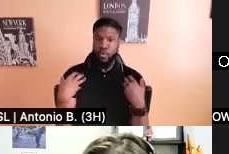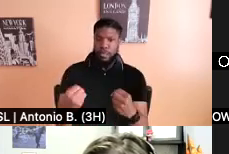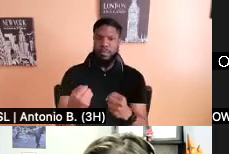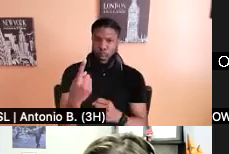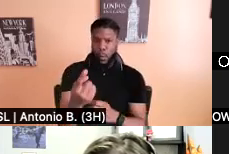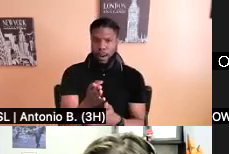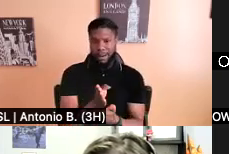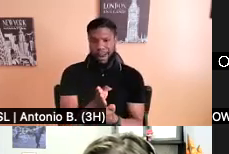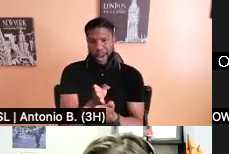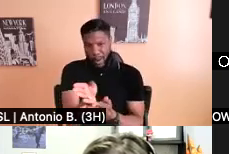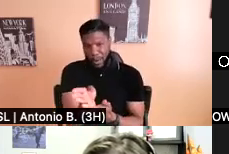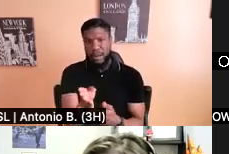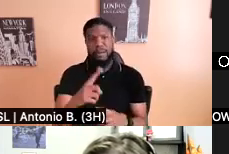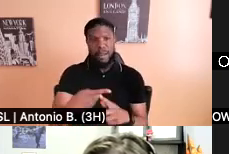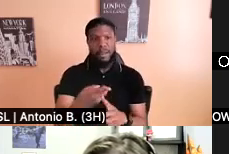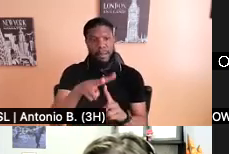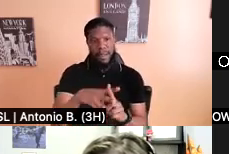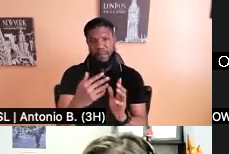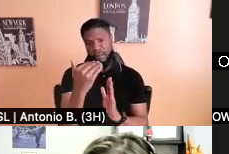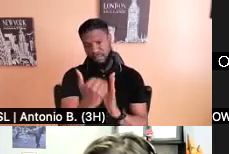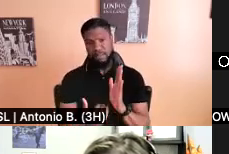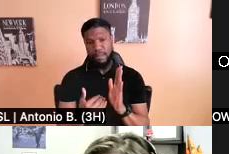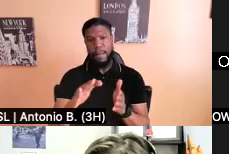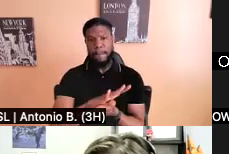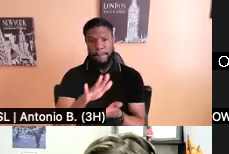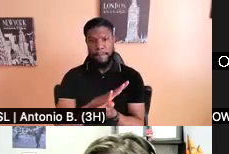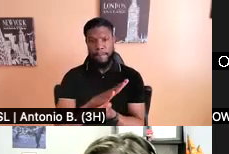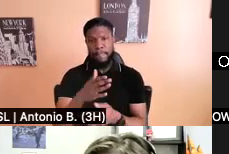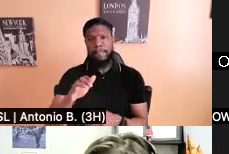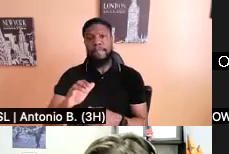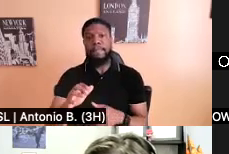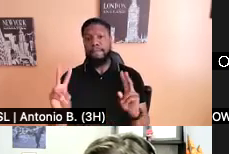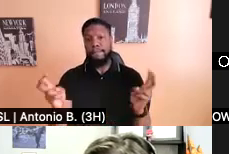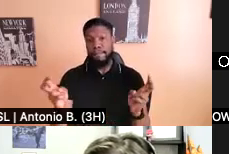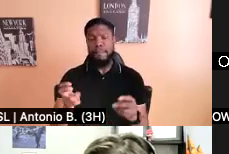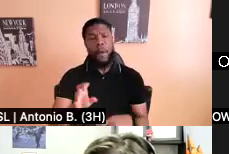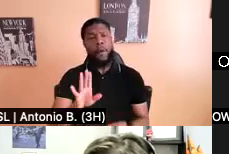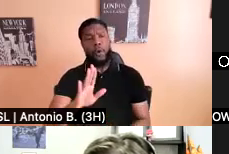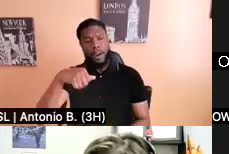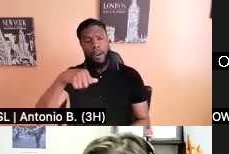"For the most part, your APA citations and formatting are looking quite good. For the few